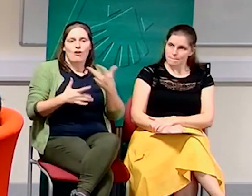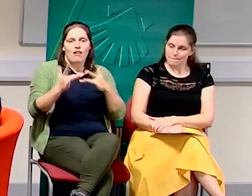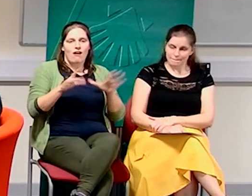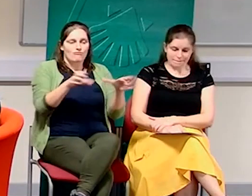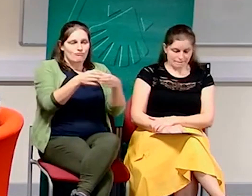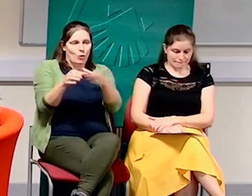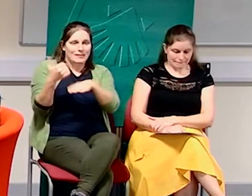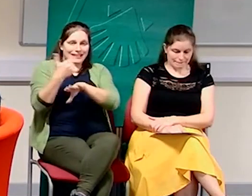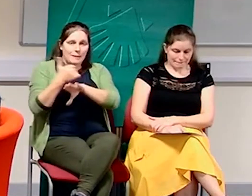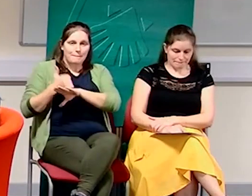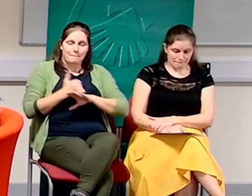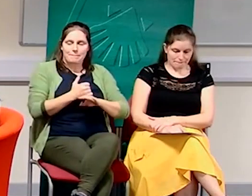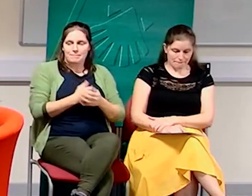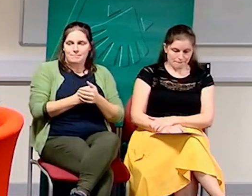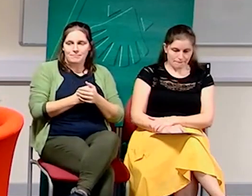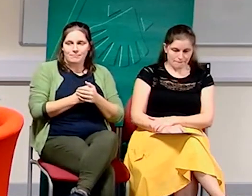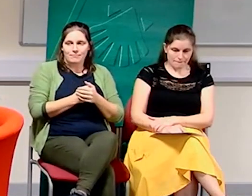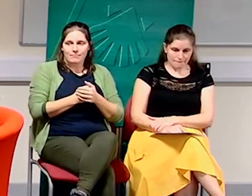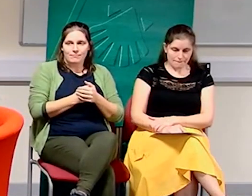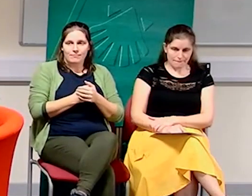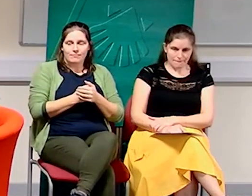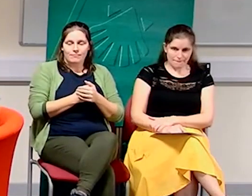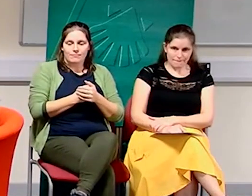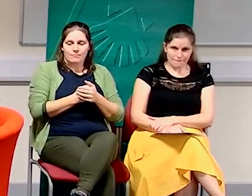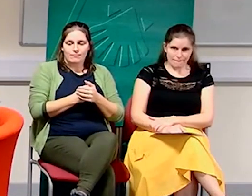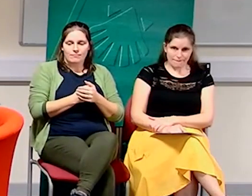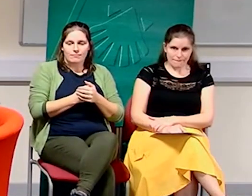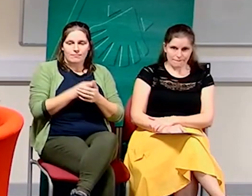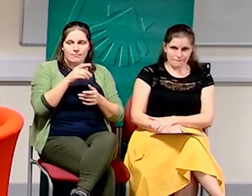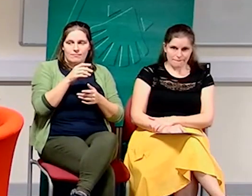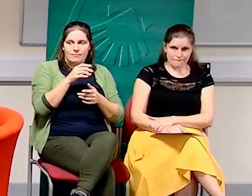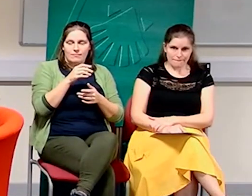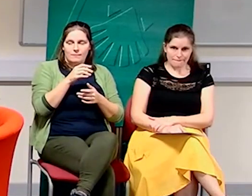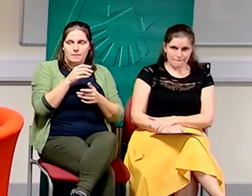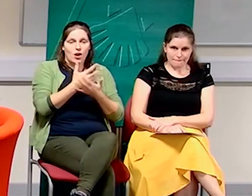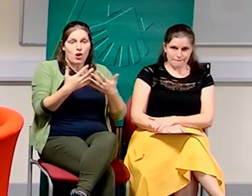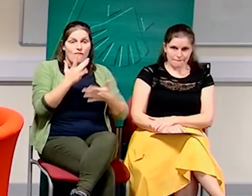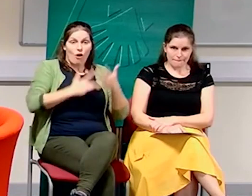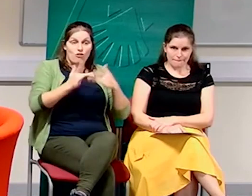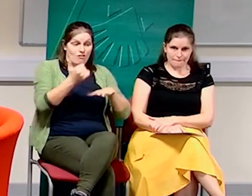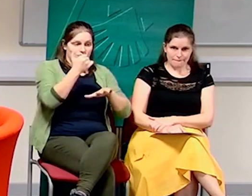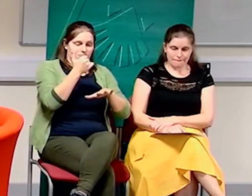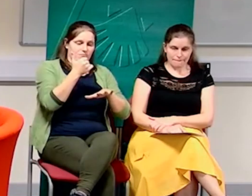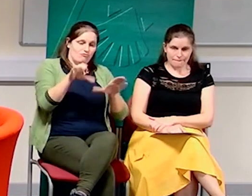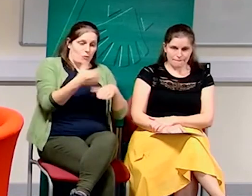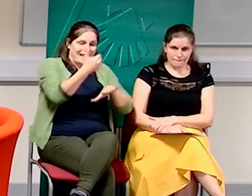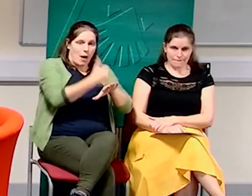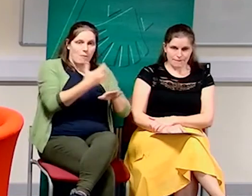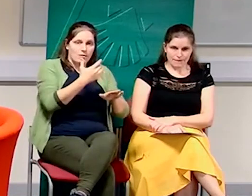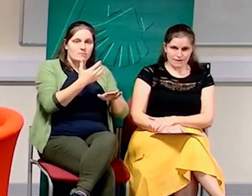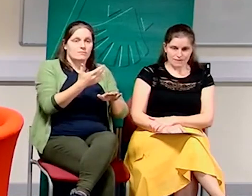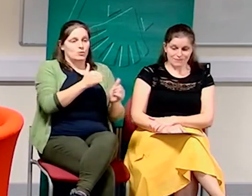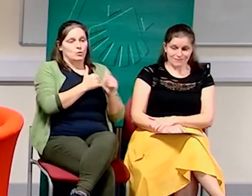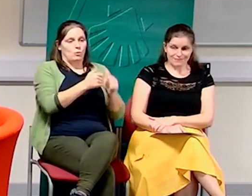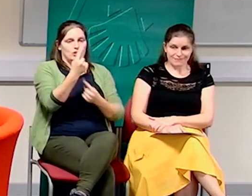started during the pandemic with this specific um purpose to support each other yeah because